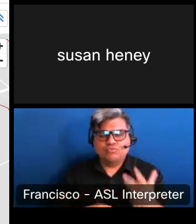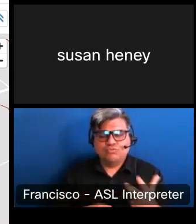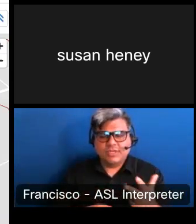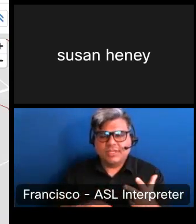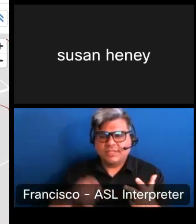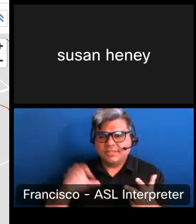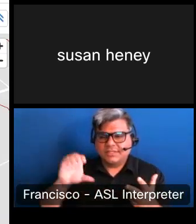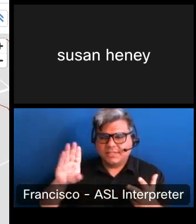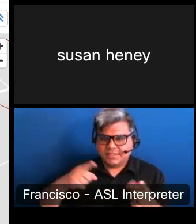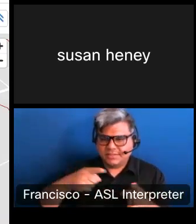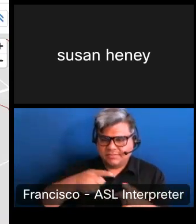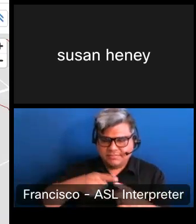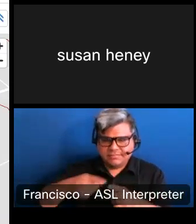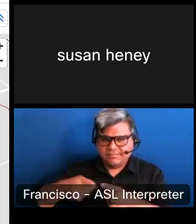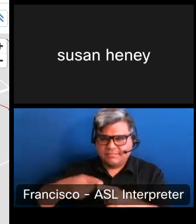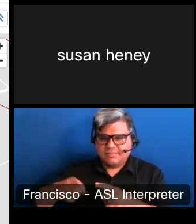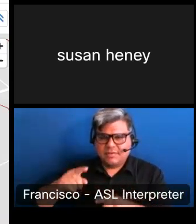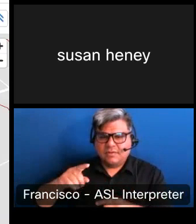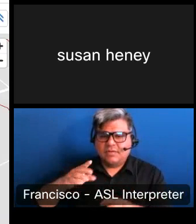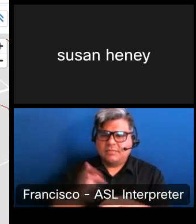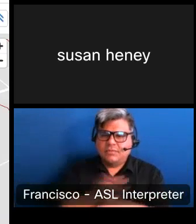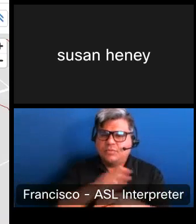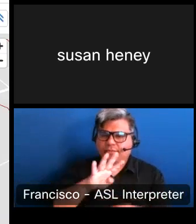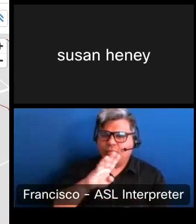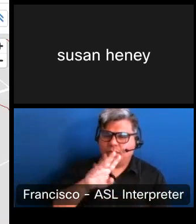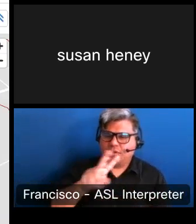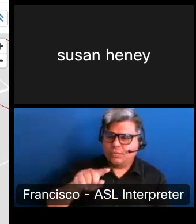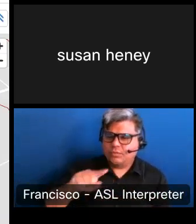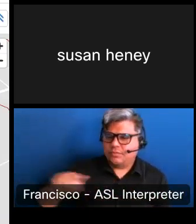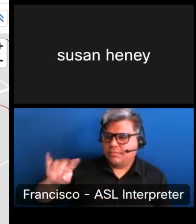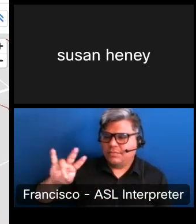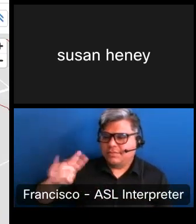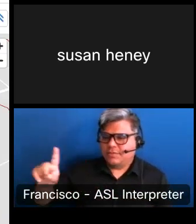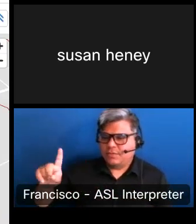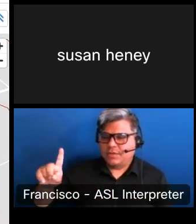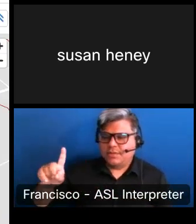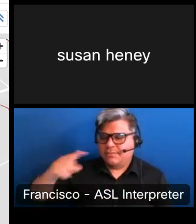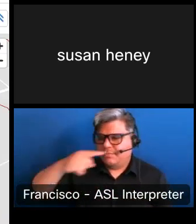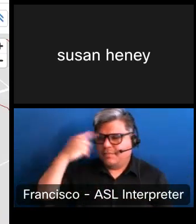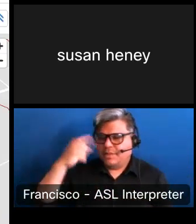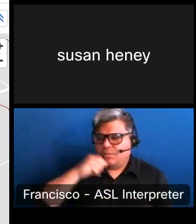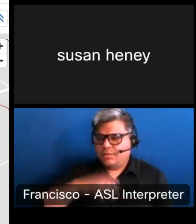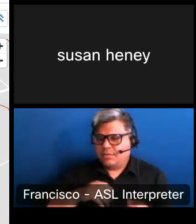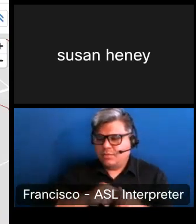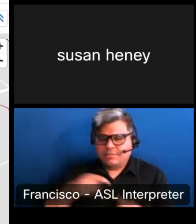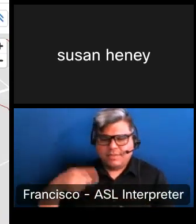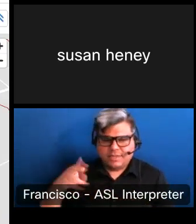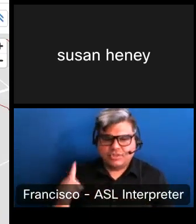have between 42 and 71 Black women with doctorates degrees. Now I'm just going to